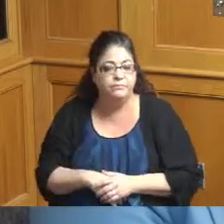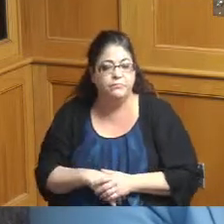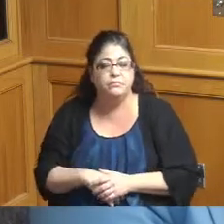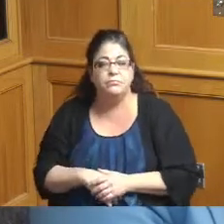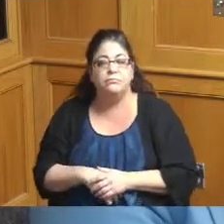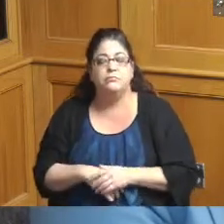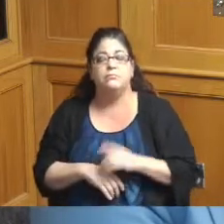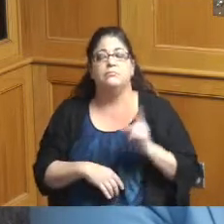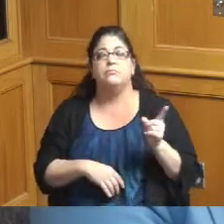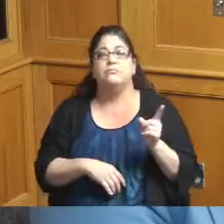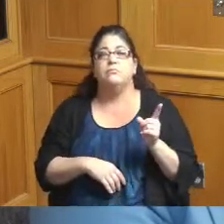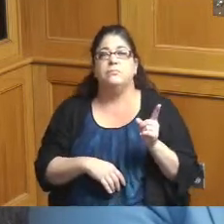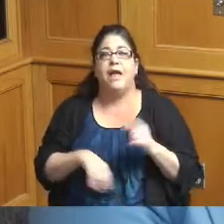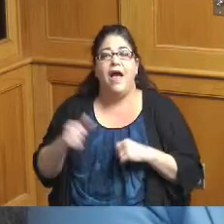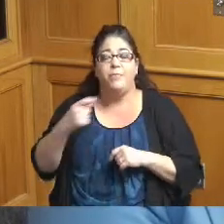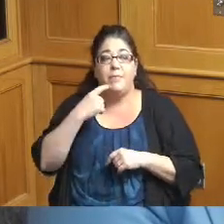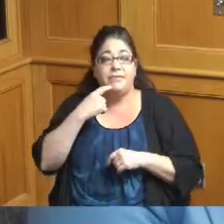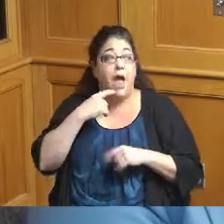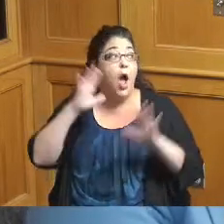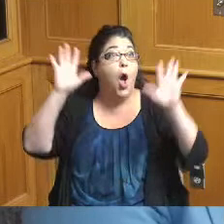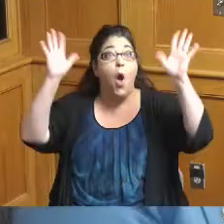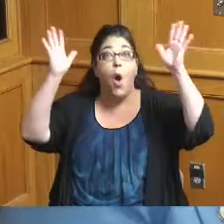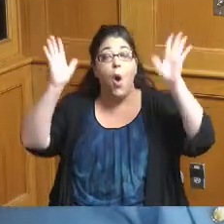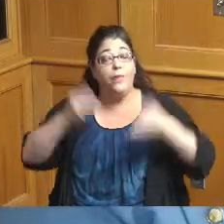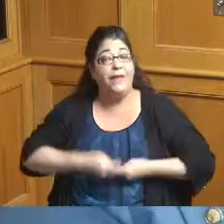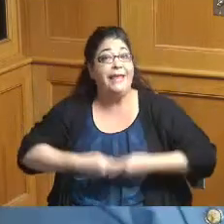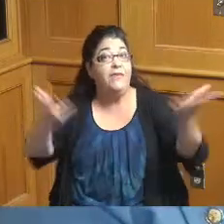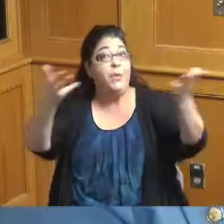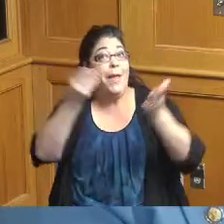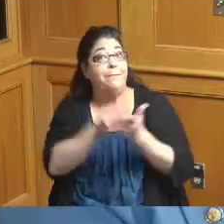because people put oh man they're giving away money they're giving away we only did we only gave